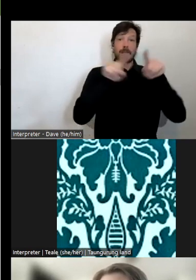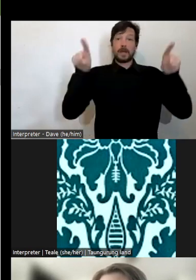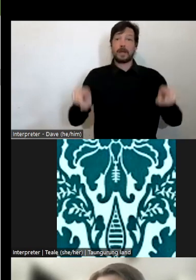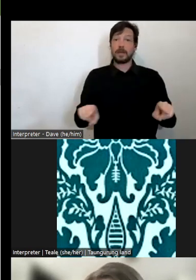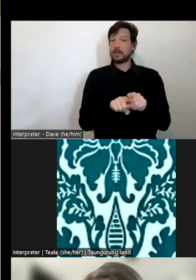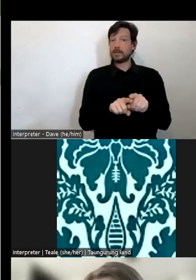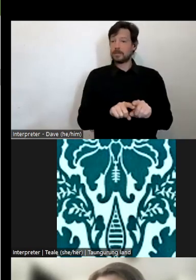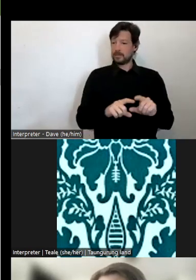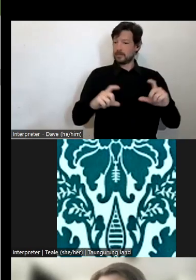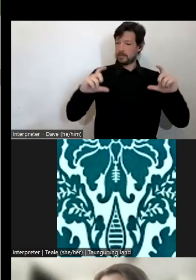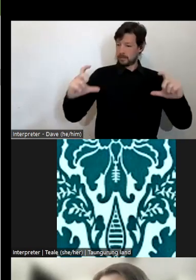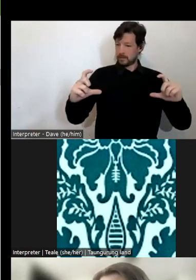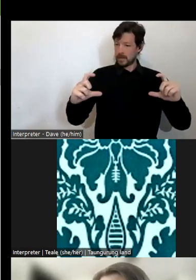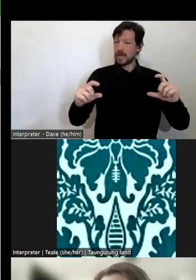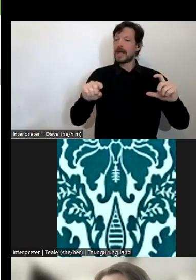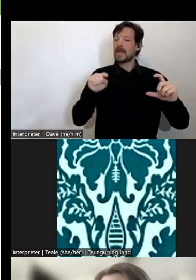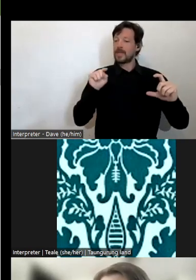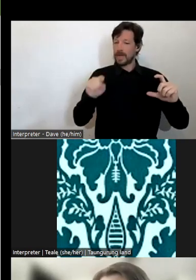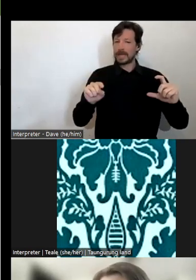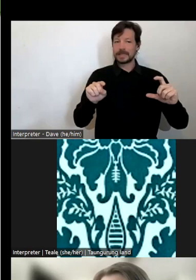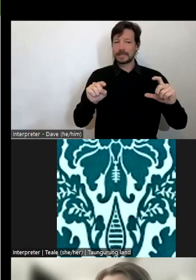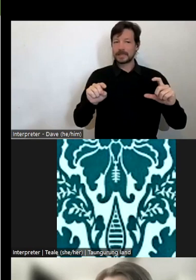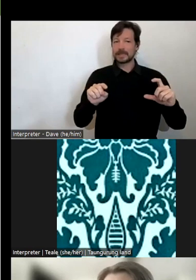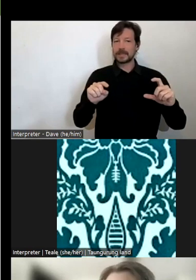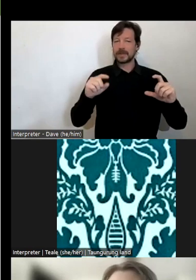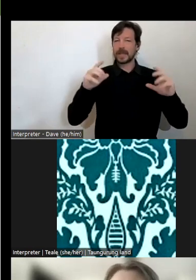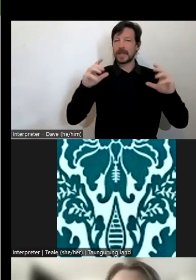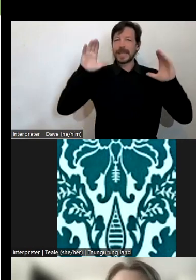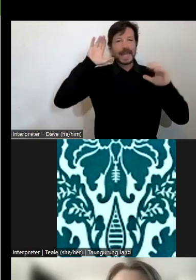or worse is what the hearing screen is designed to pick up.